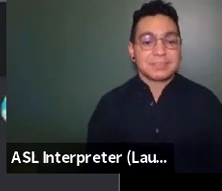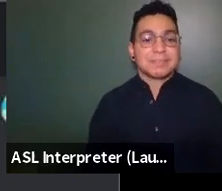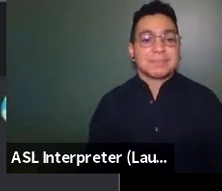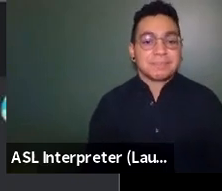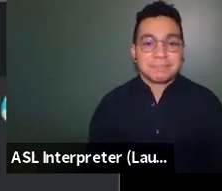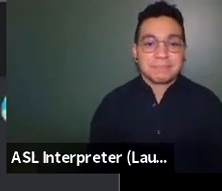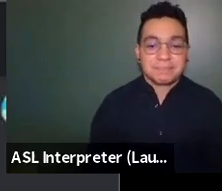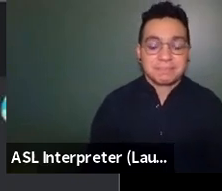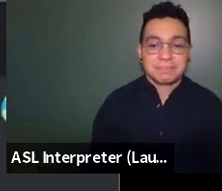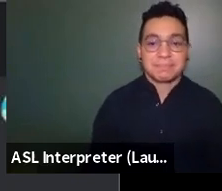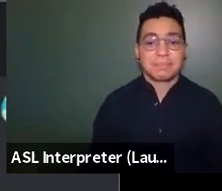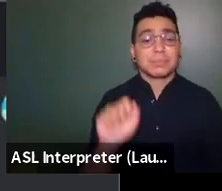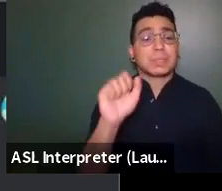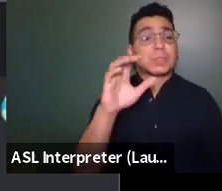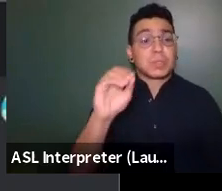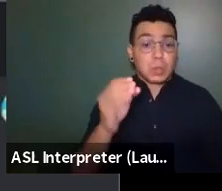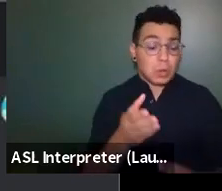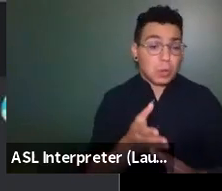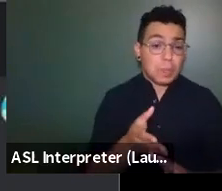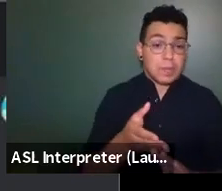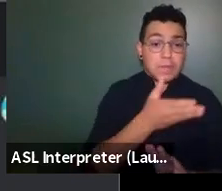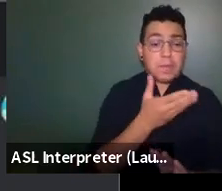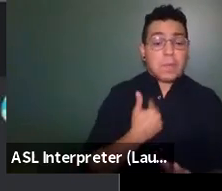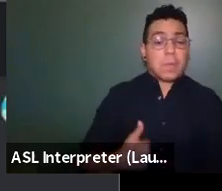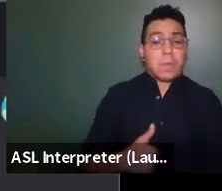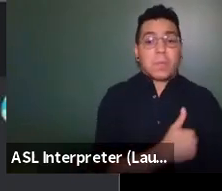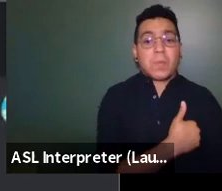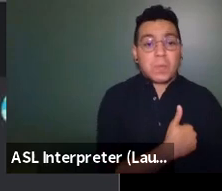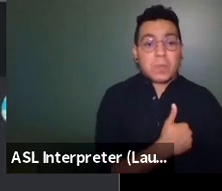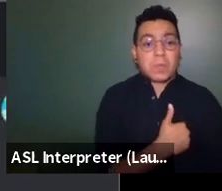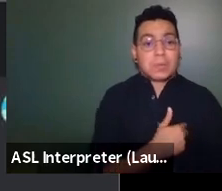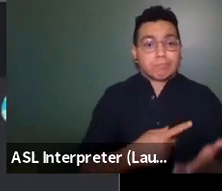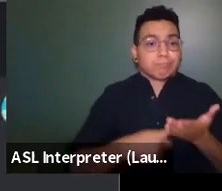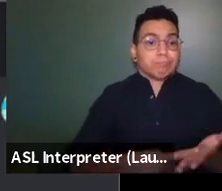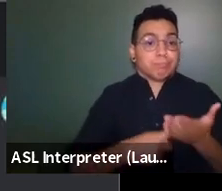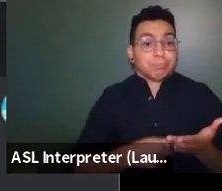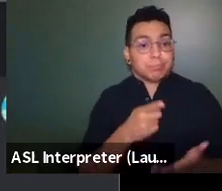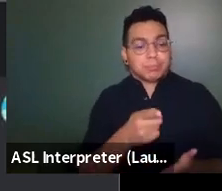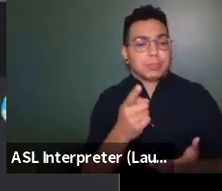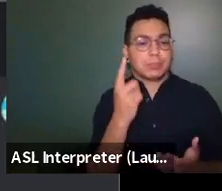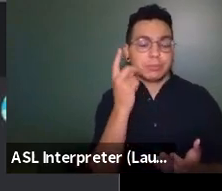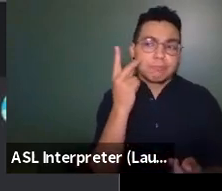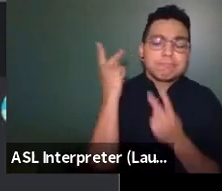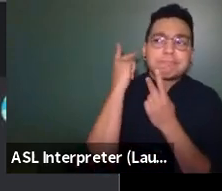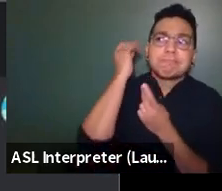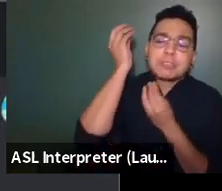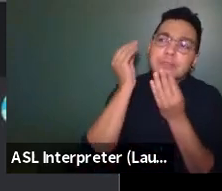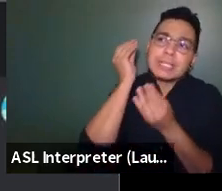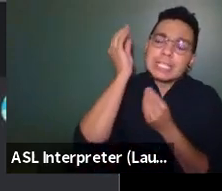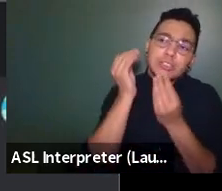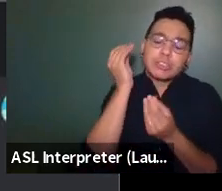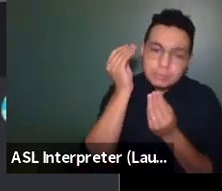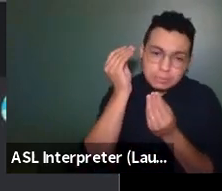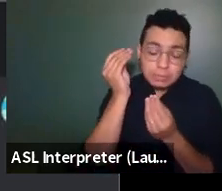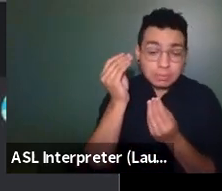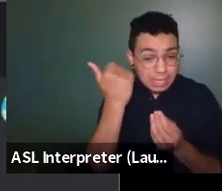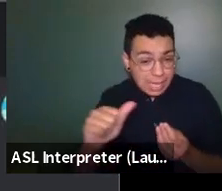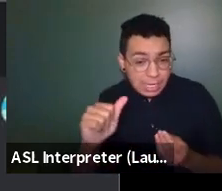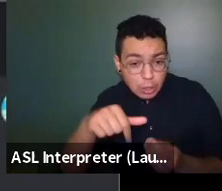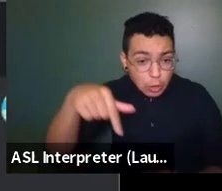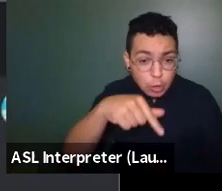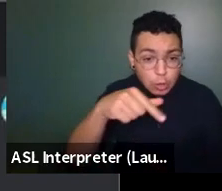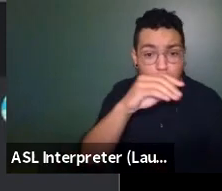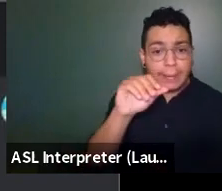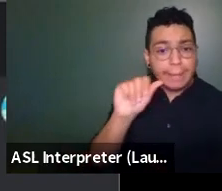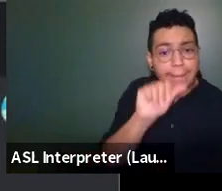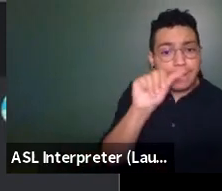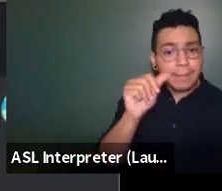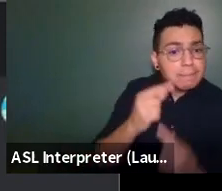ESD 112 - Katherine Livick: So before we talk about this reflection were there any questions in the Q&A, my lovely colleagues, that we need to add?